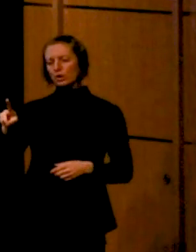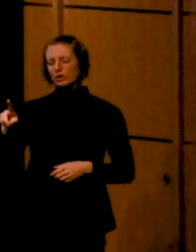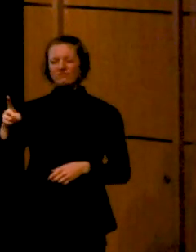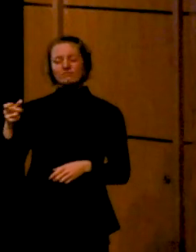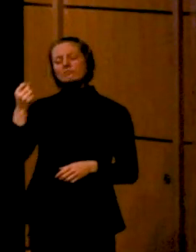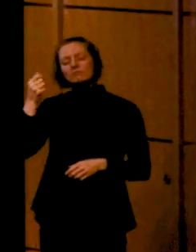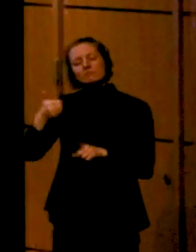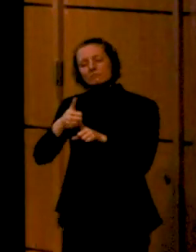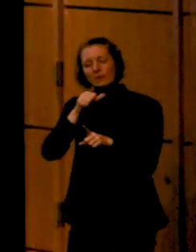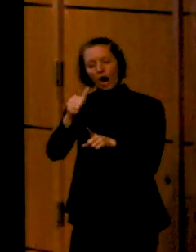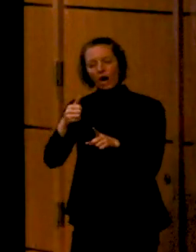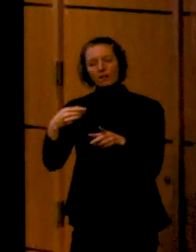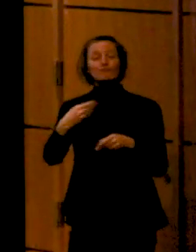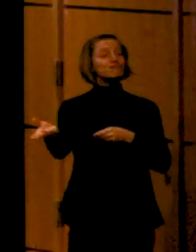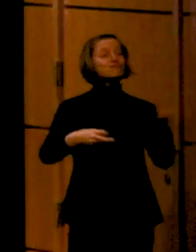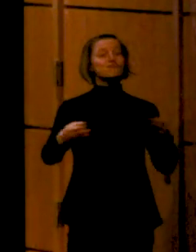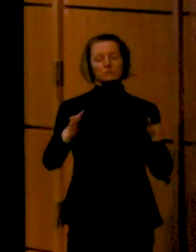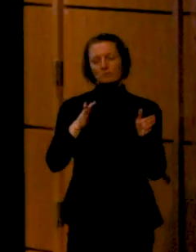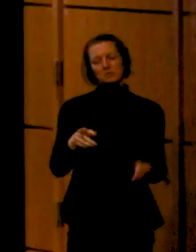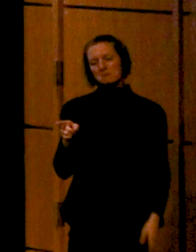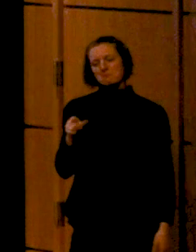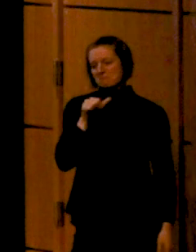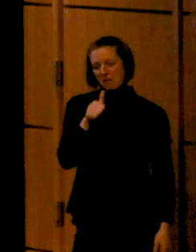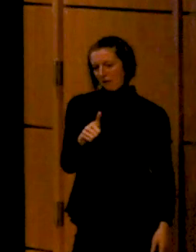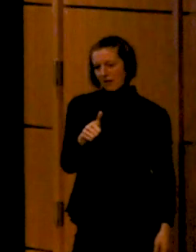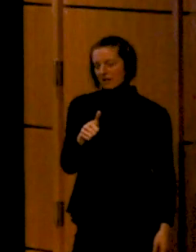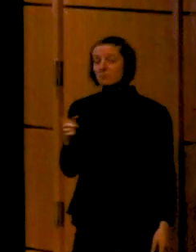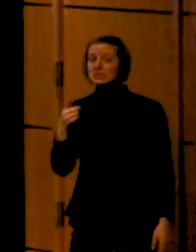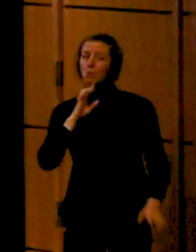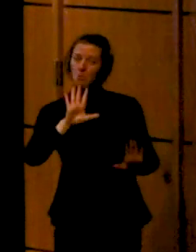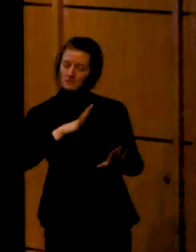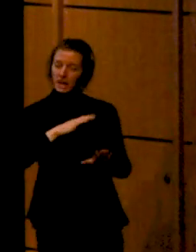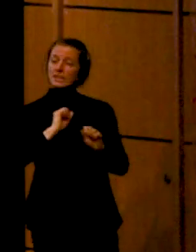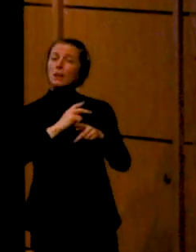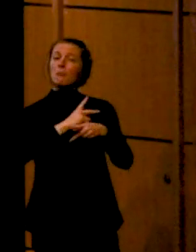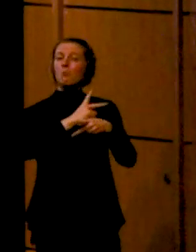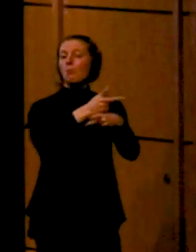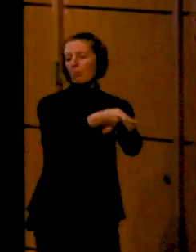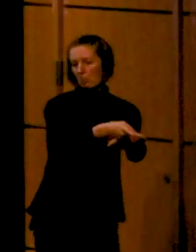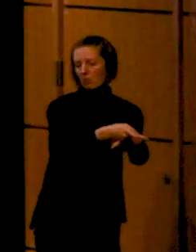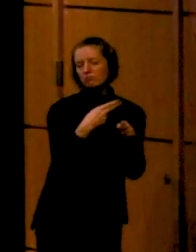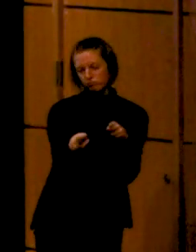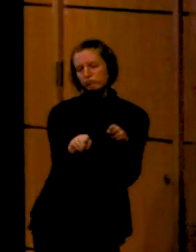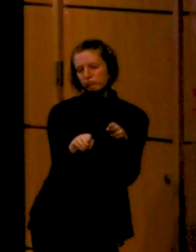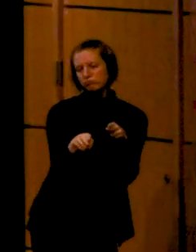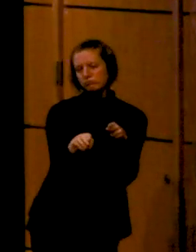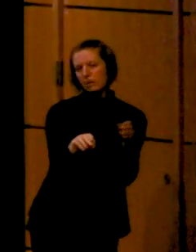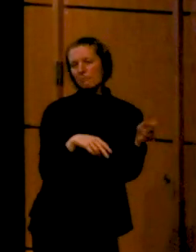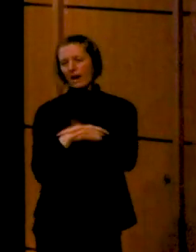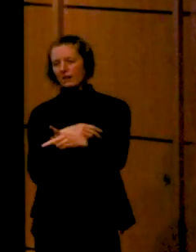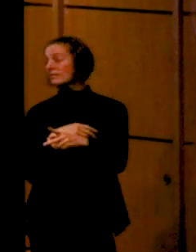And he did allow for the possibility that his works be land, but only if the borrower